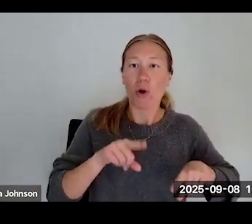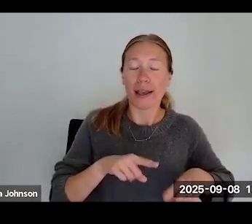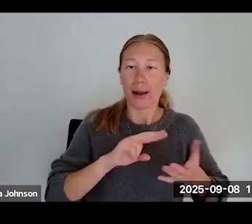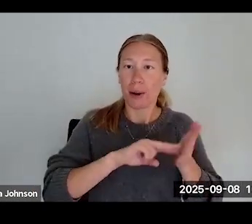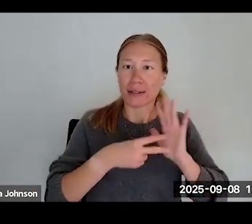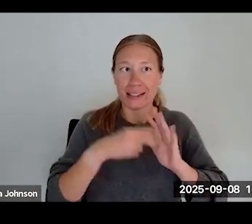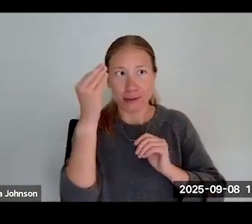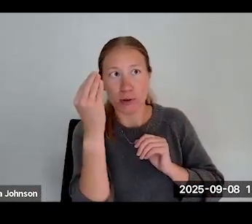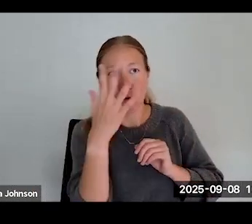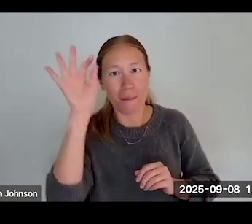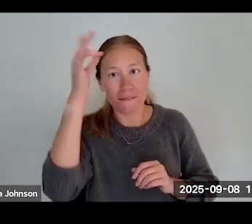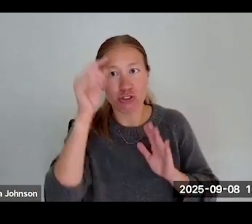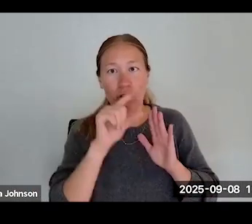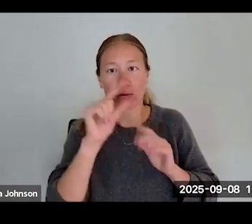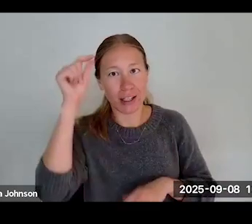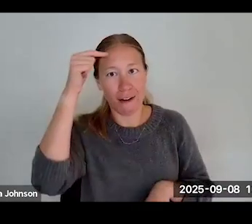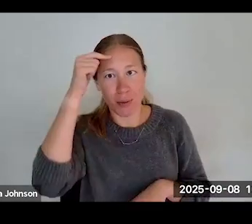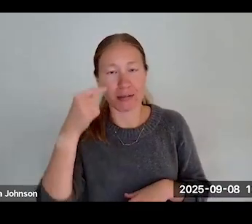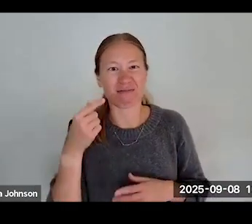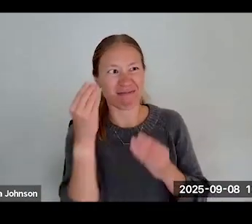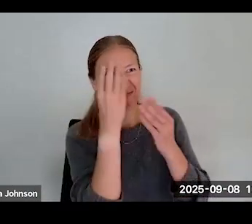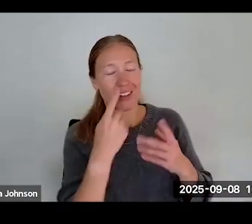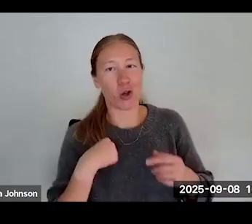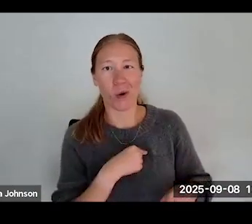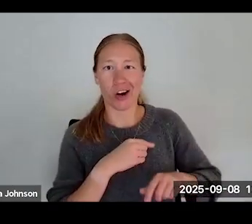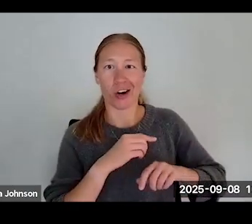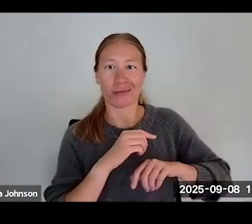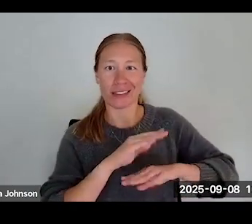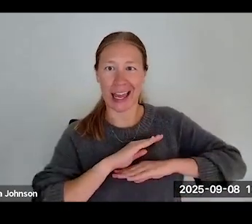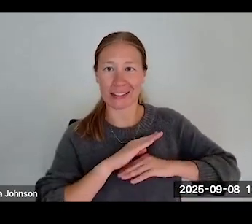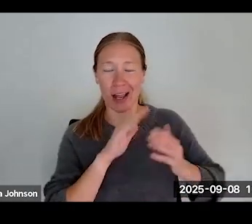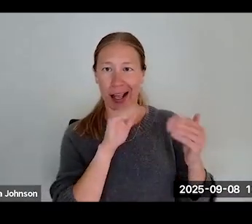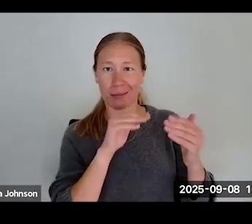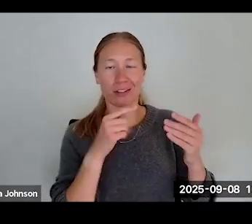to make sure that we are meeting expectations for the way that we hire in a non-discriminatory way.